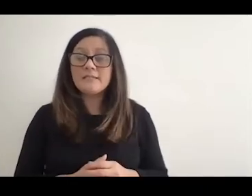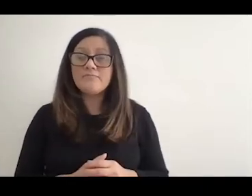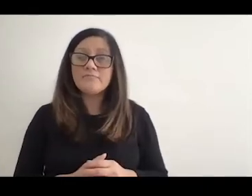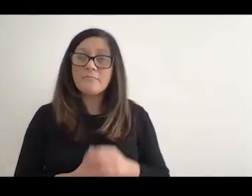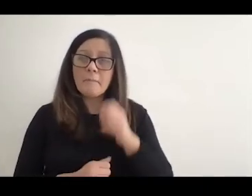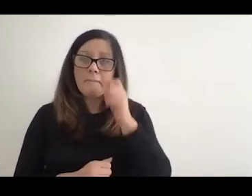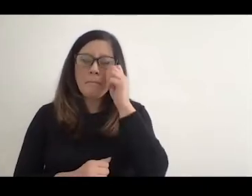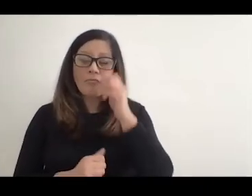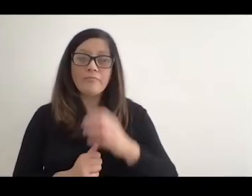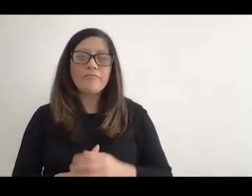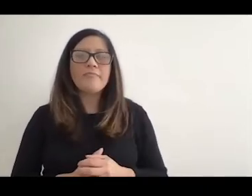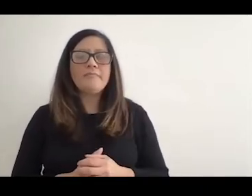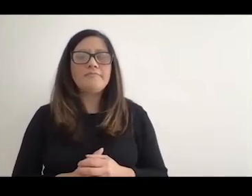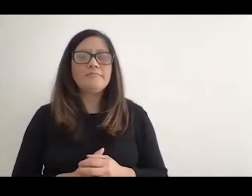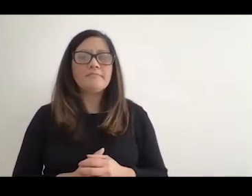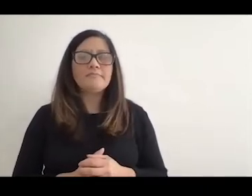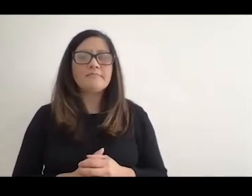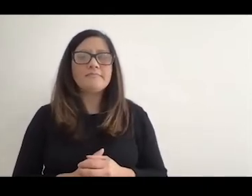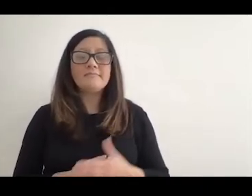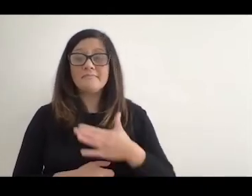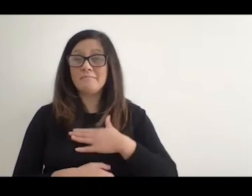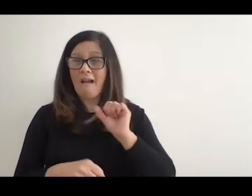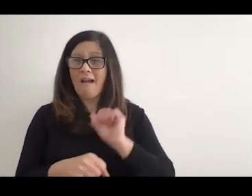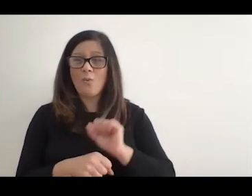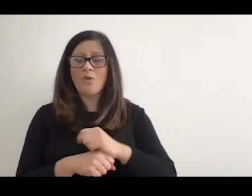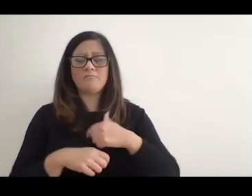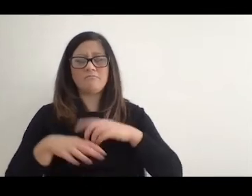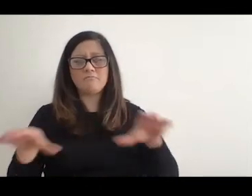In one way or another, for 28 years.